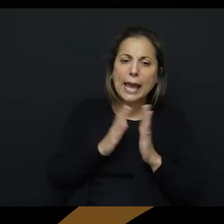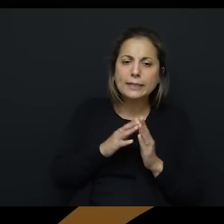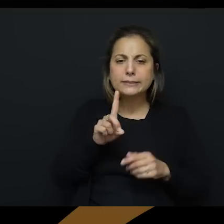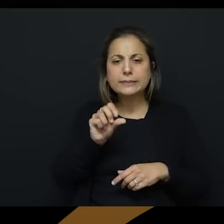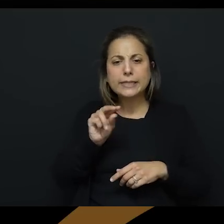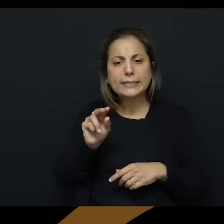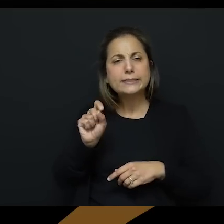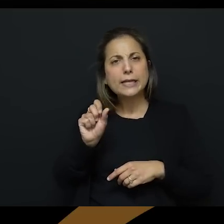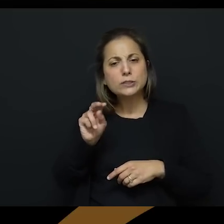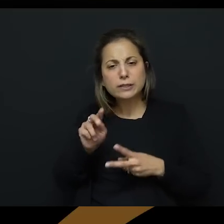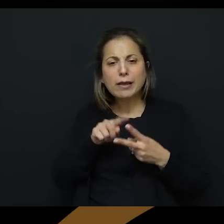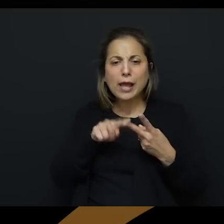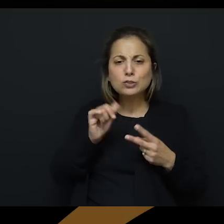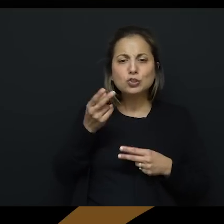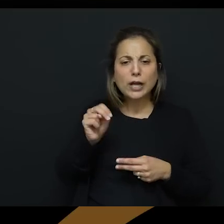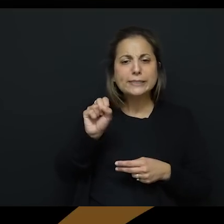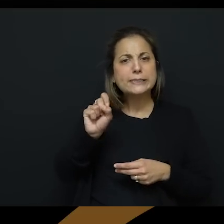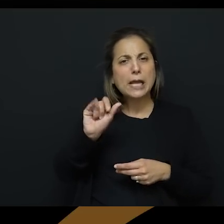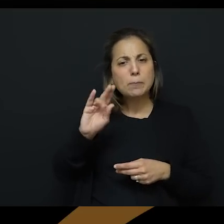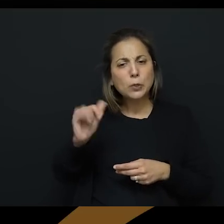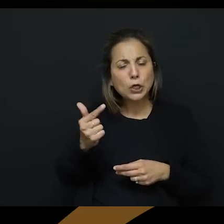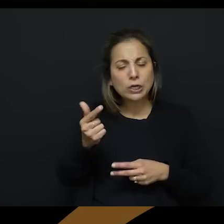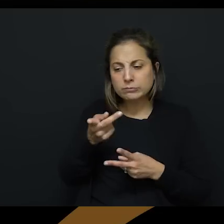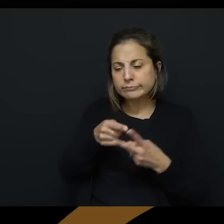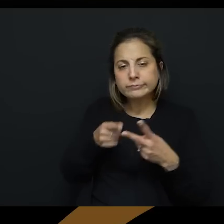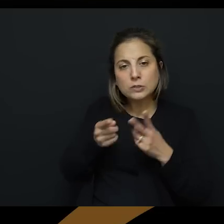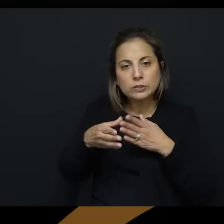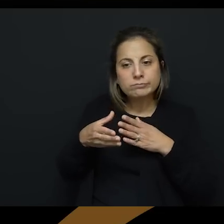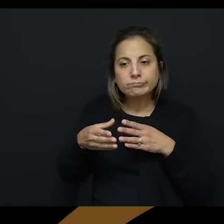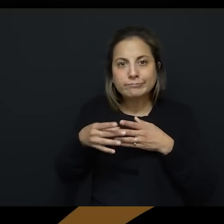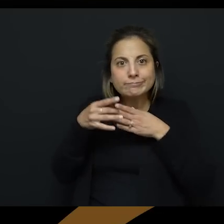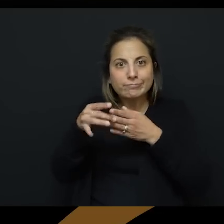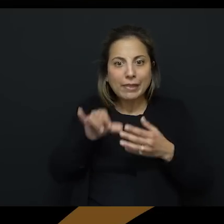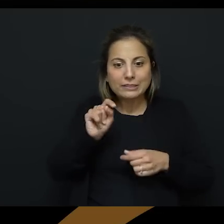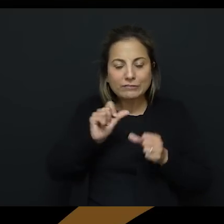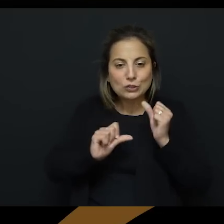And when I asked Dan Shotz and John Steinberg who were the showrunners of season one of “See” on Apple TV Plus.